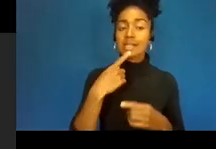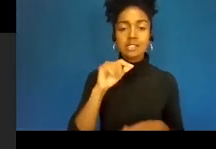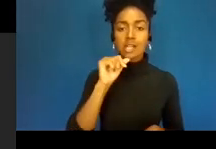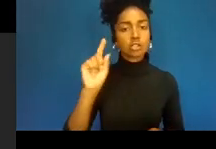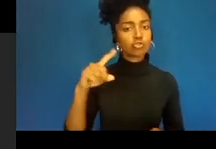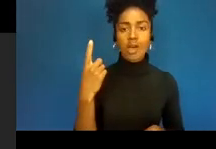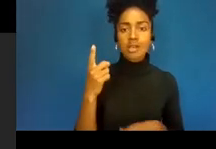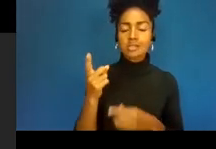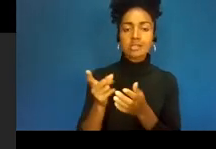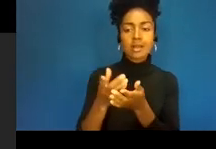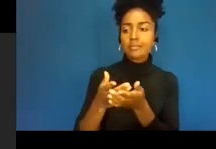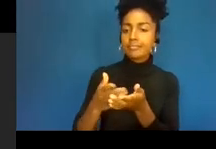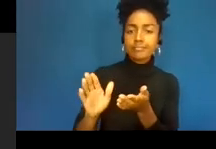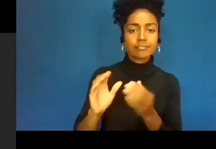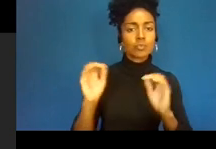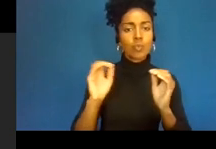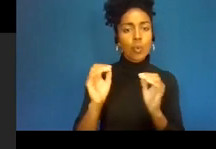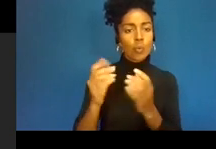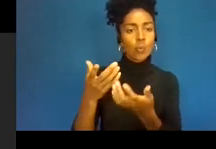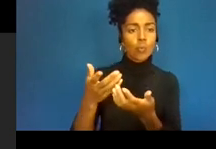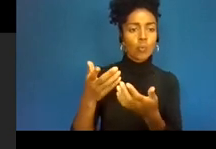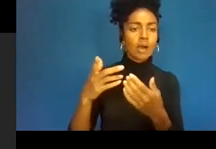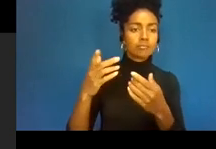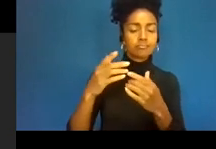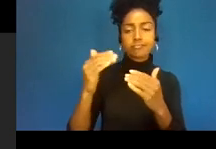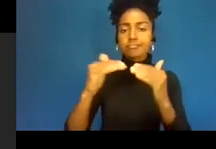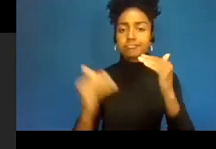"but also the presence of deliberate systems and supports